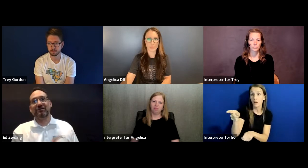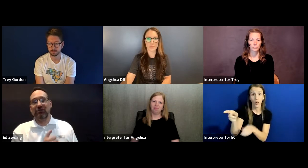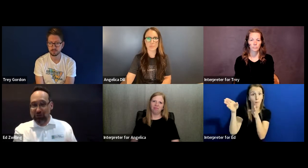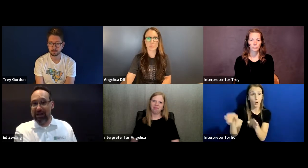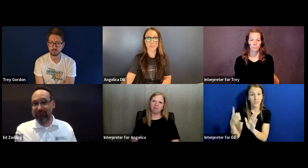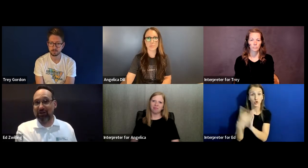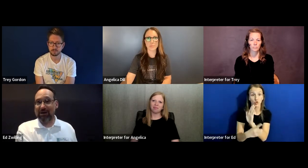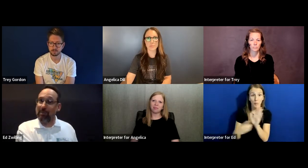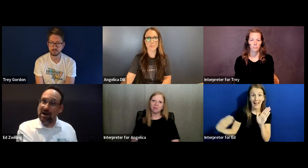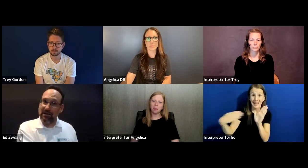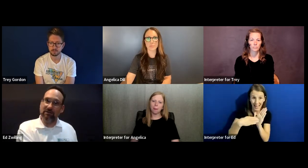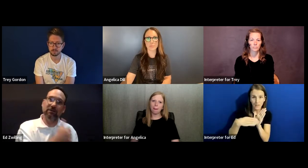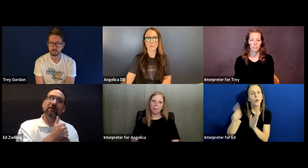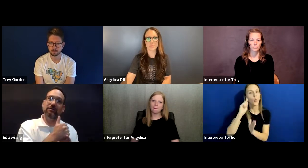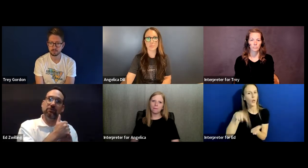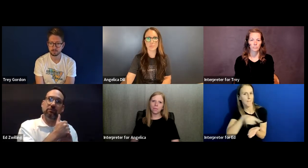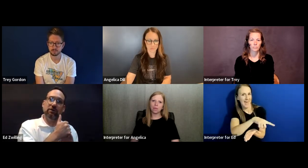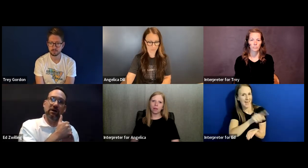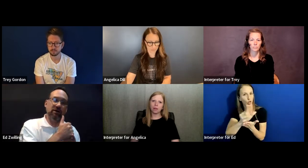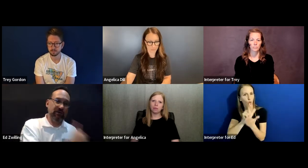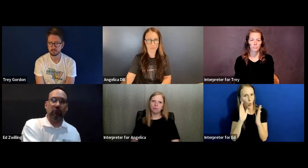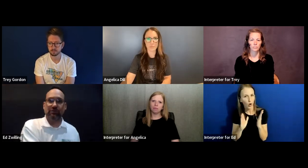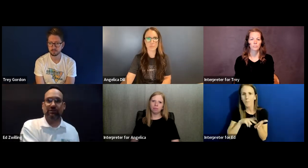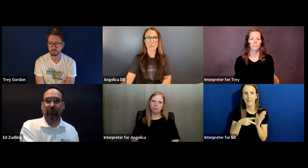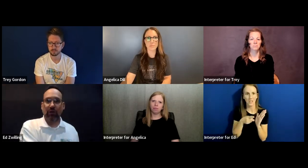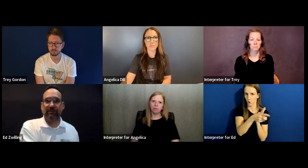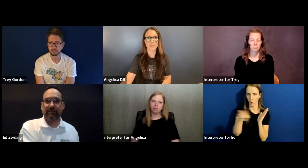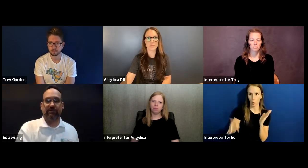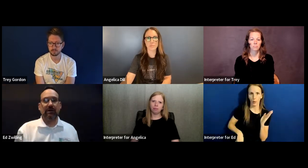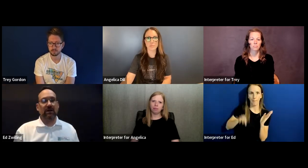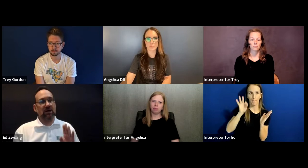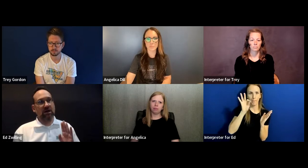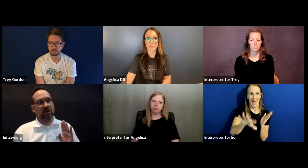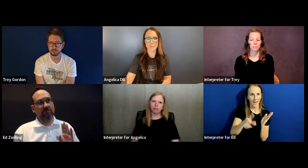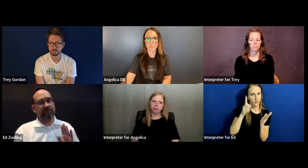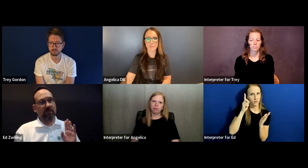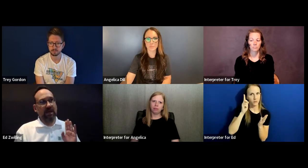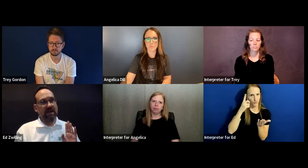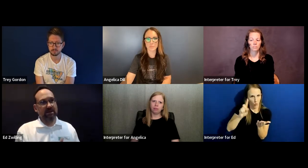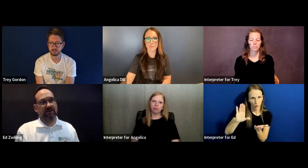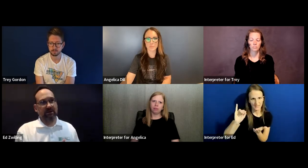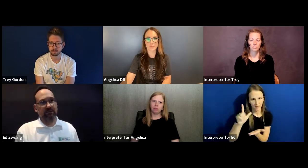so you shouldn't have to come out of pocket to uh enforce your civil rights um and uh